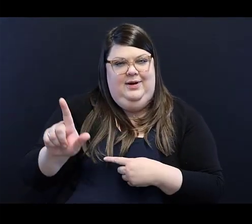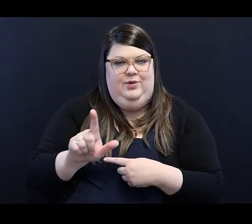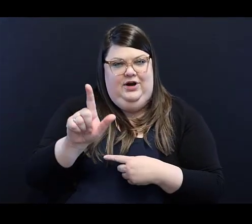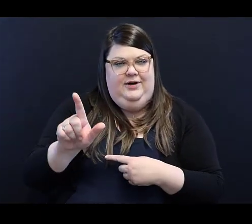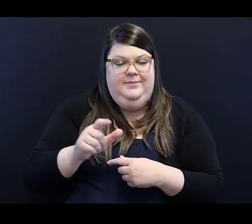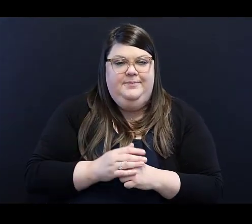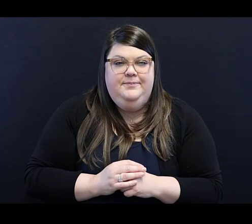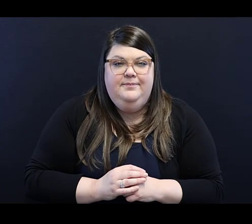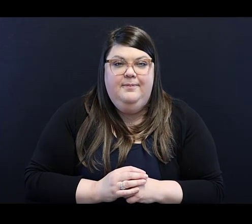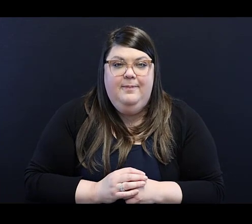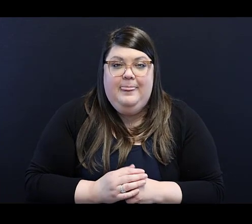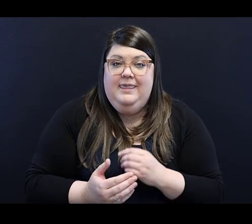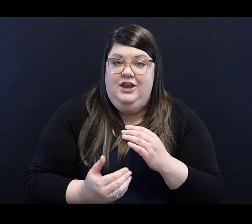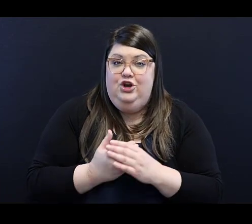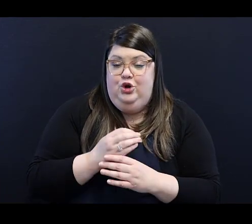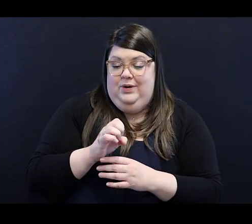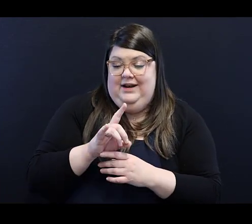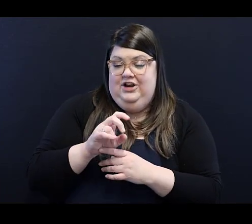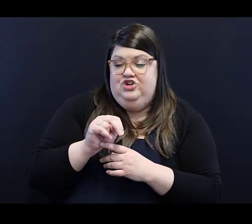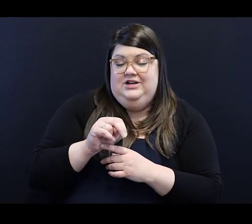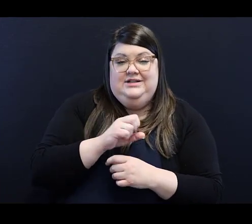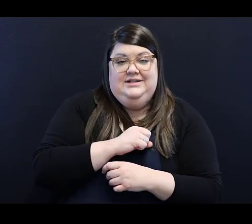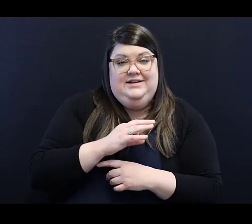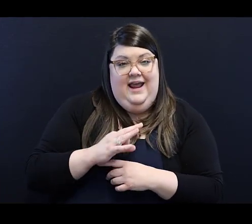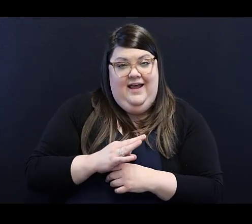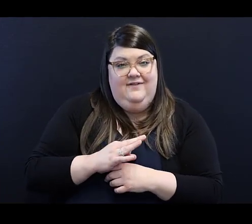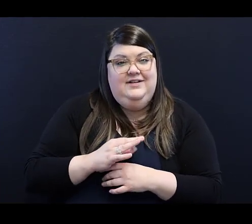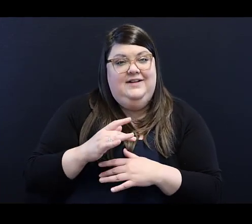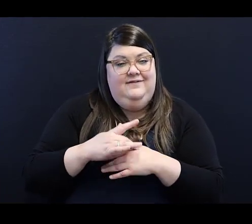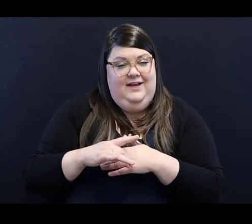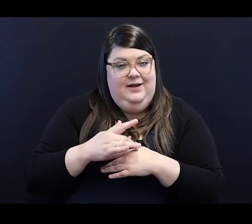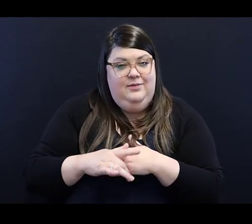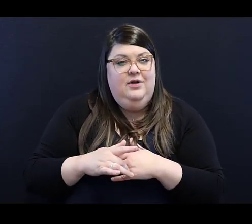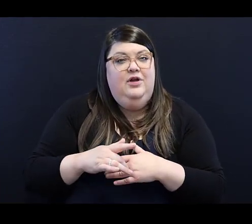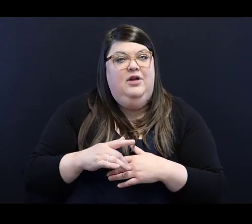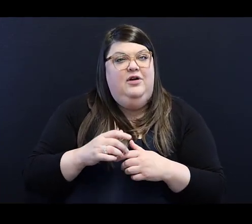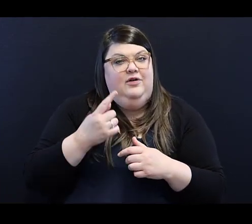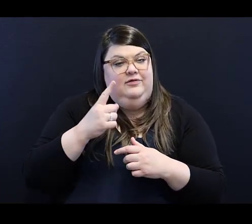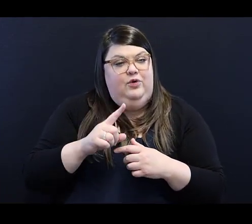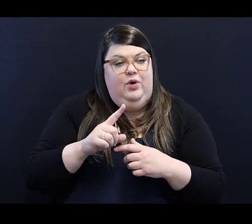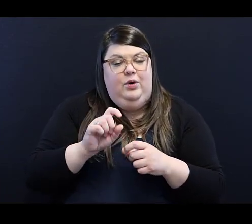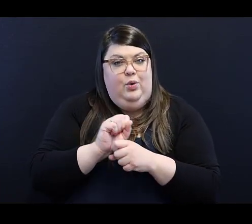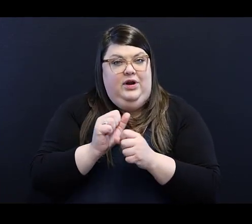New Editions staff is available to support grantee’s submissions and to work with grantees throughout the process.